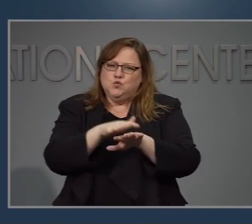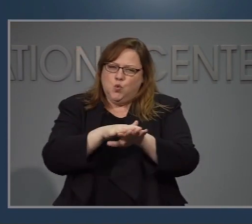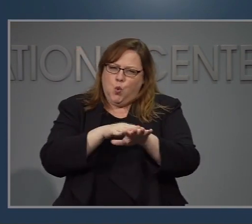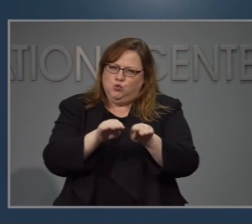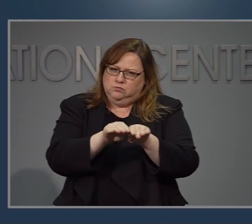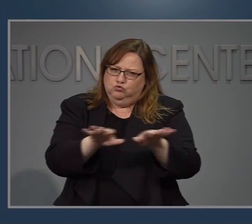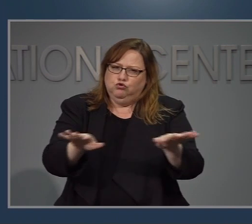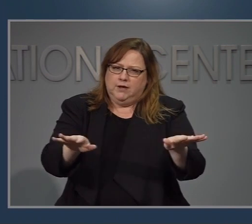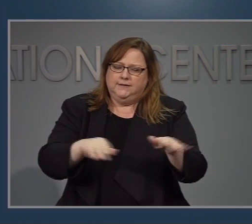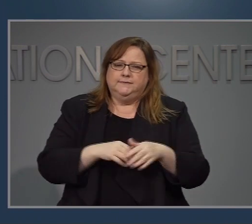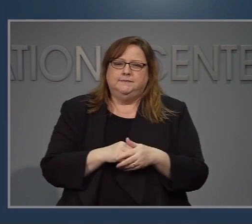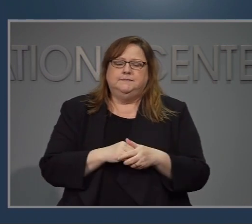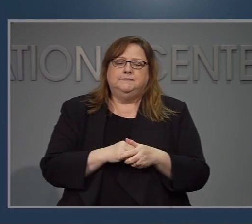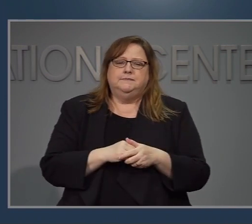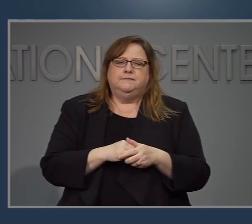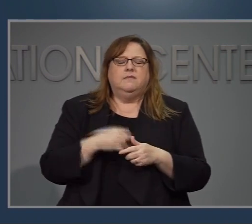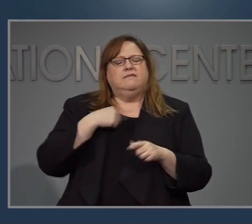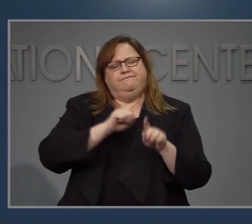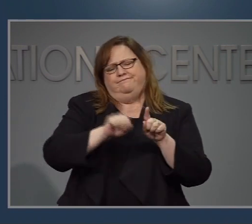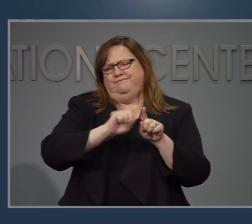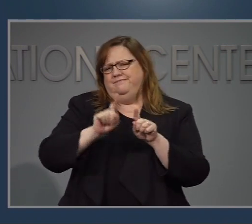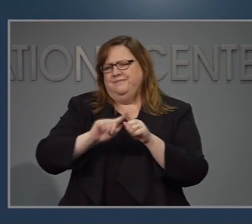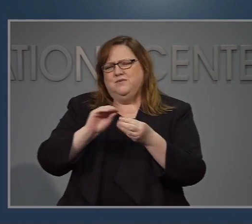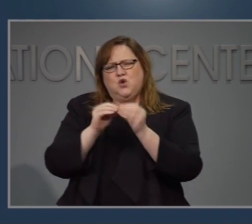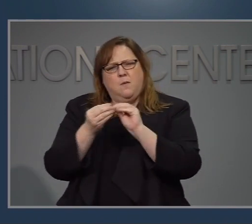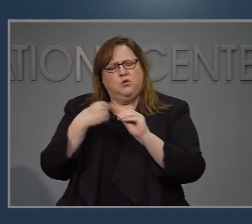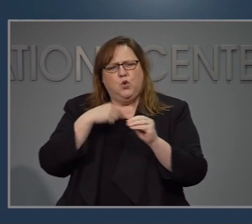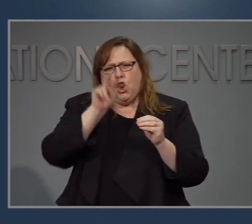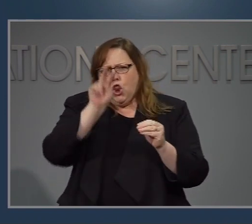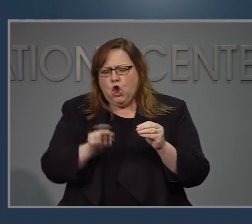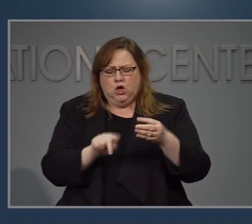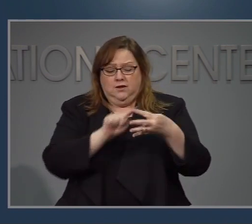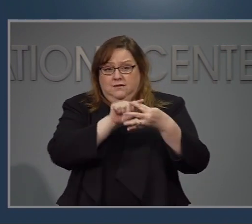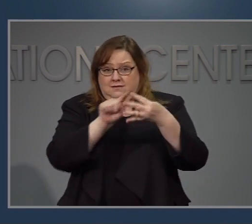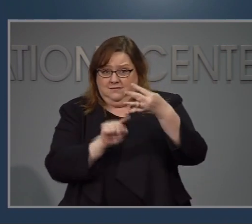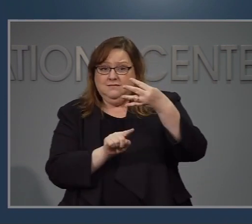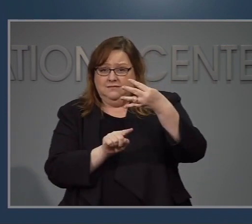DATA ALSO SHOWS US THAT WE NEED VIGILANT TO CONTINUE TO SLOW THE SPREAD OF THE VIRUS.